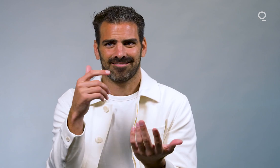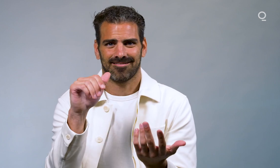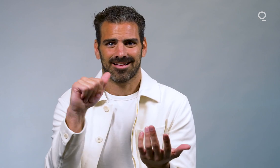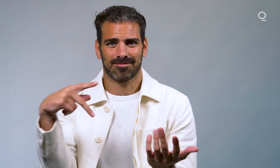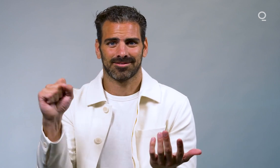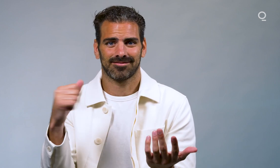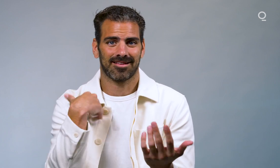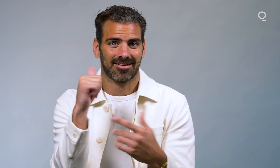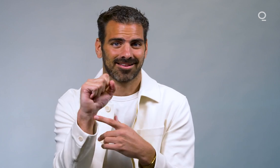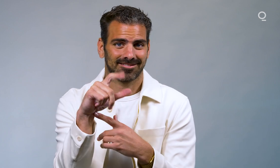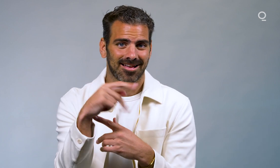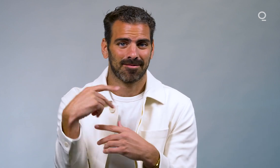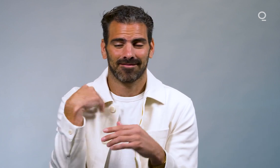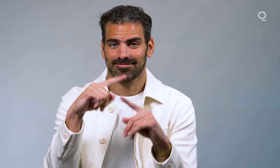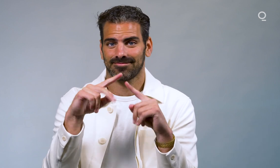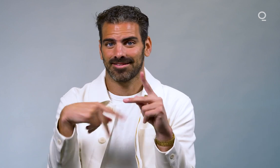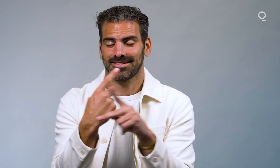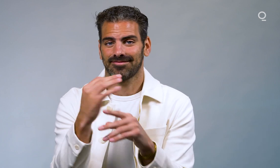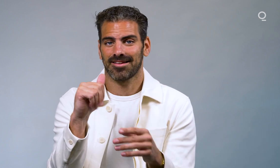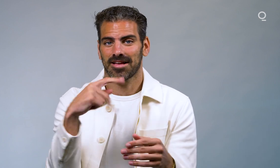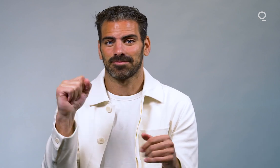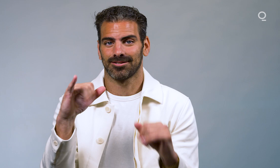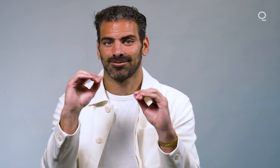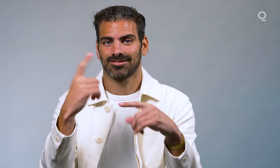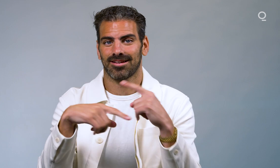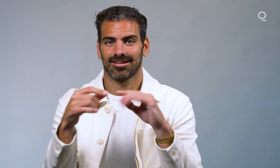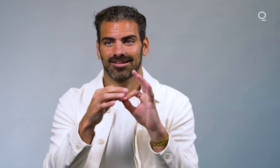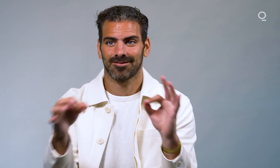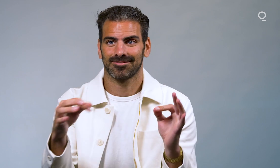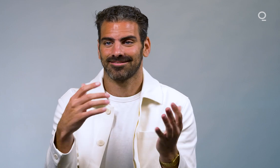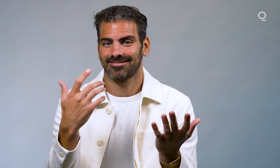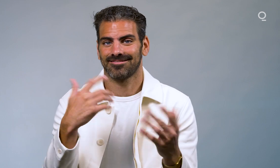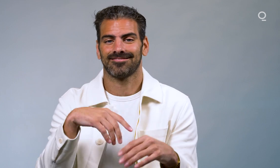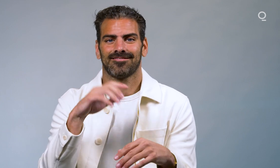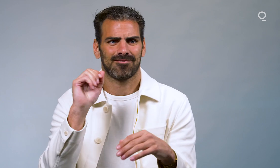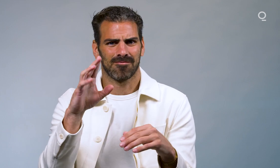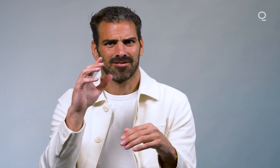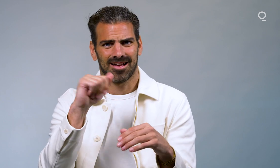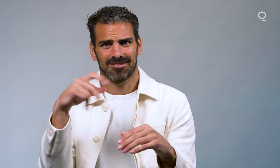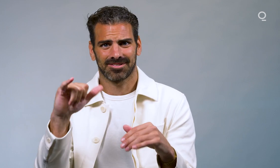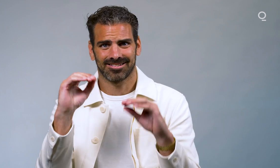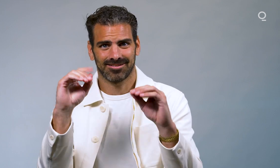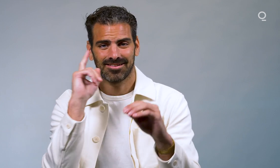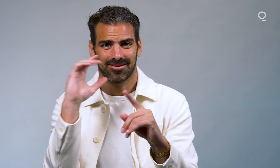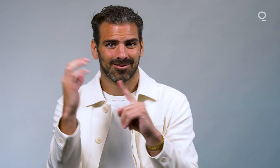really realize that we have a lot of apps available, right? We have the ASL app, which I was thrilled to work on that provides sign language right.